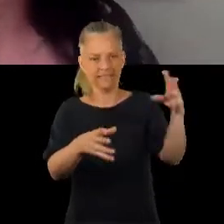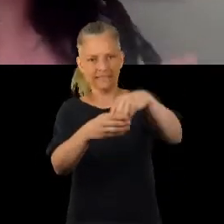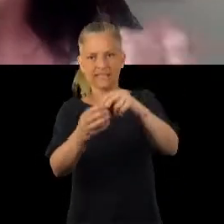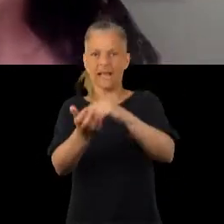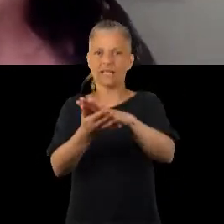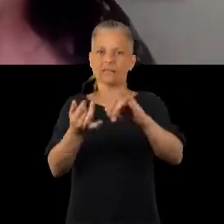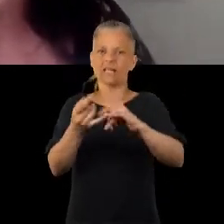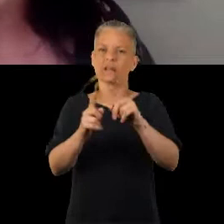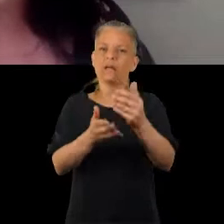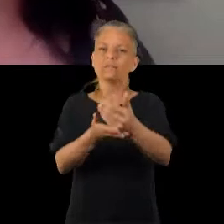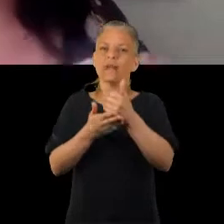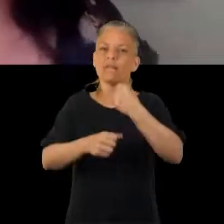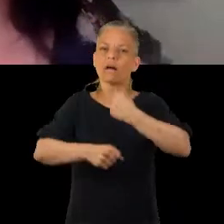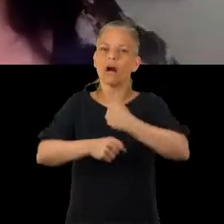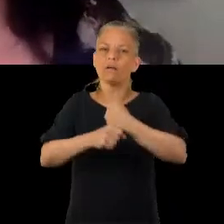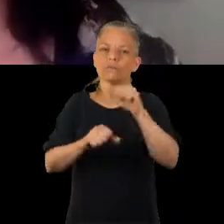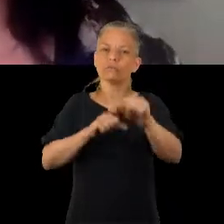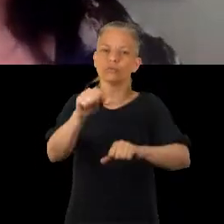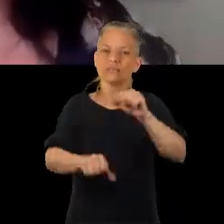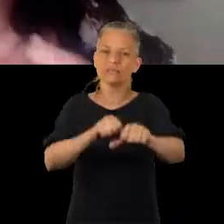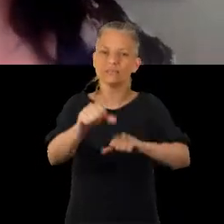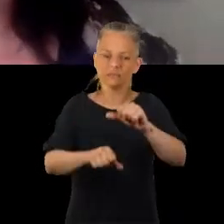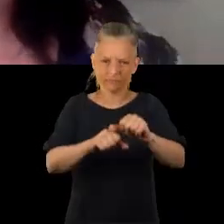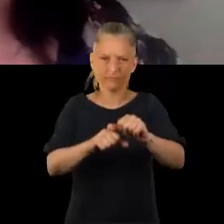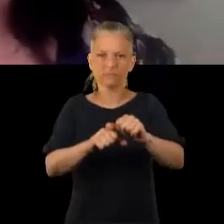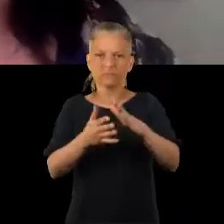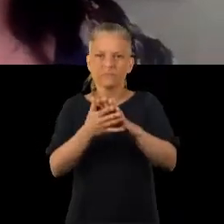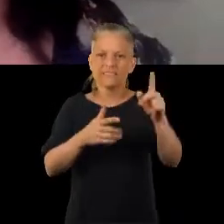to do and what teams you’ll be able to work in. There’s ways of thinking about risk, there’s a